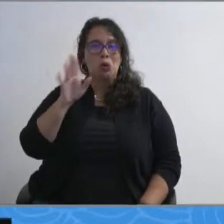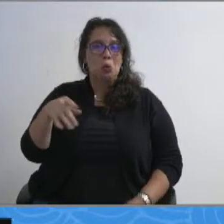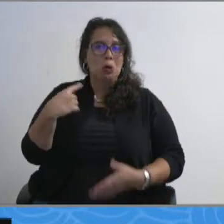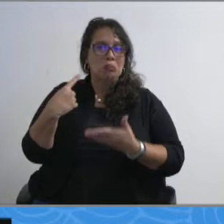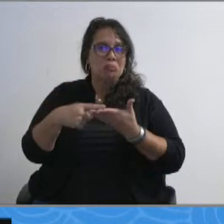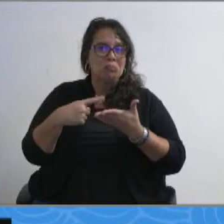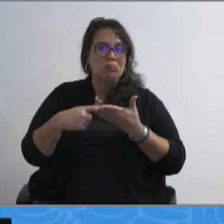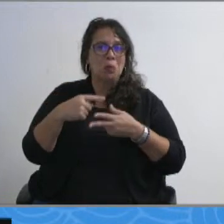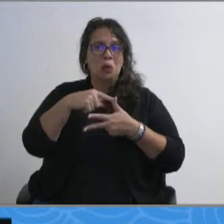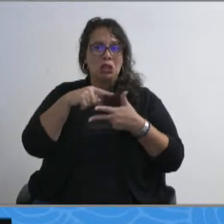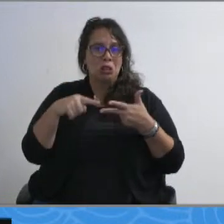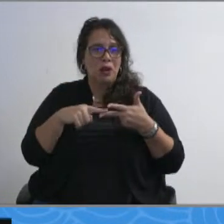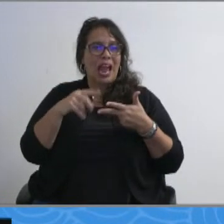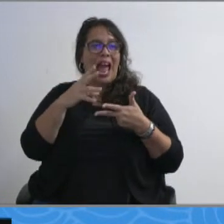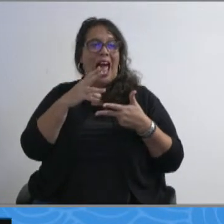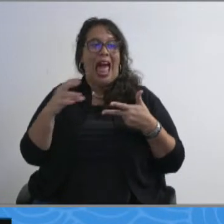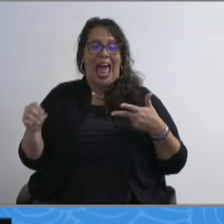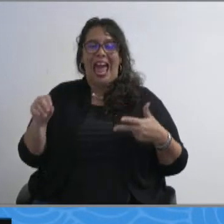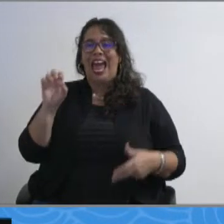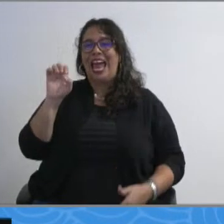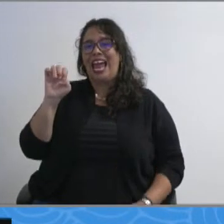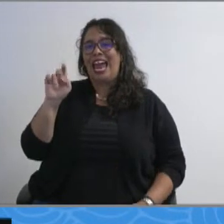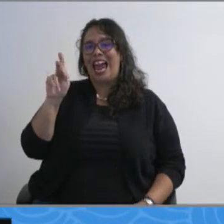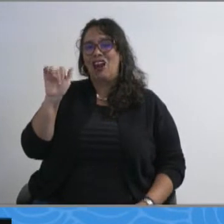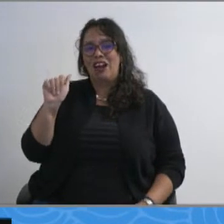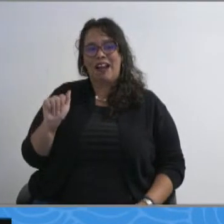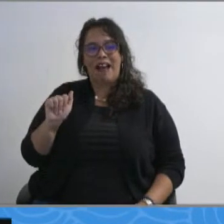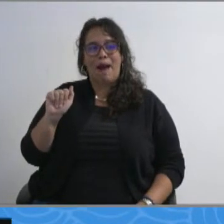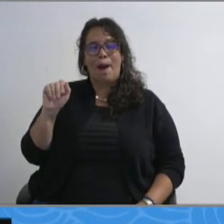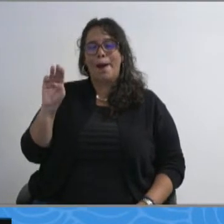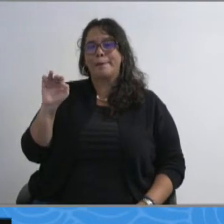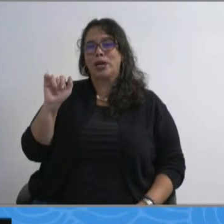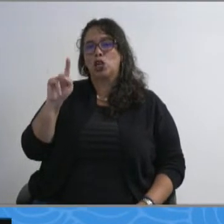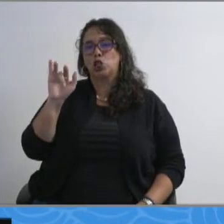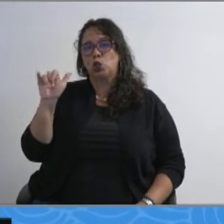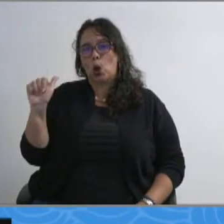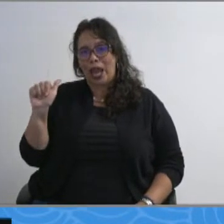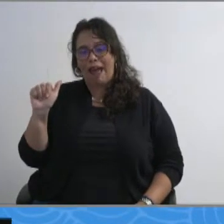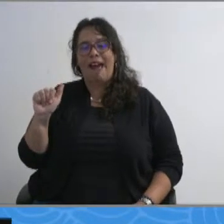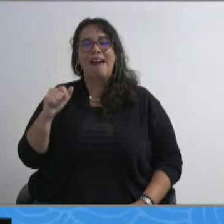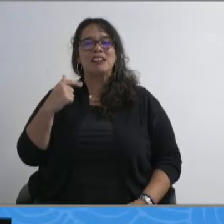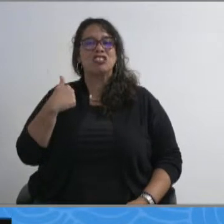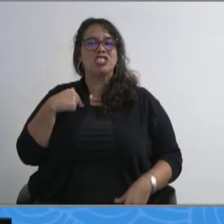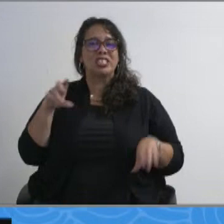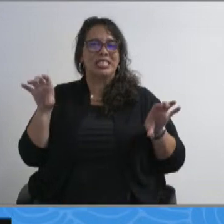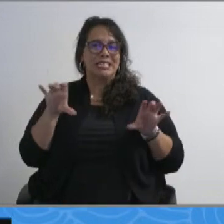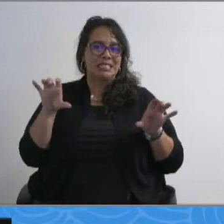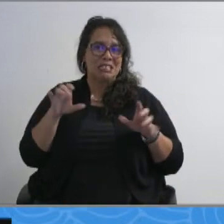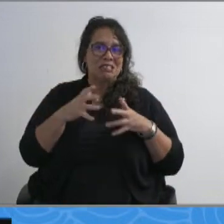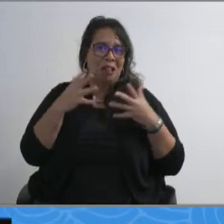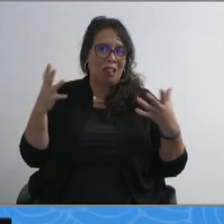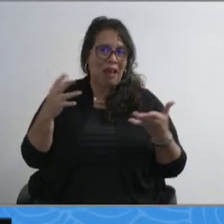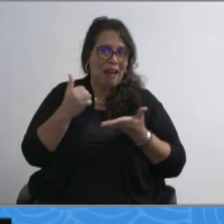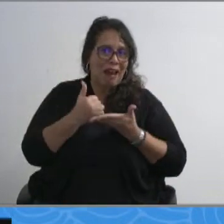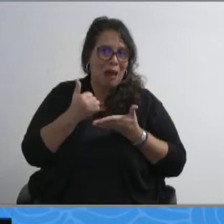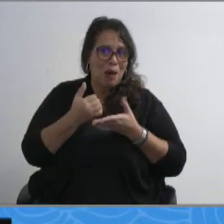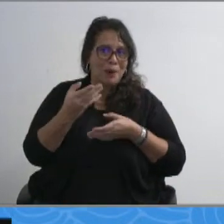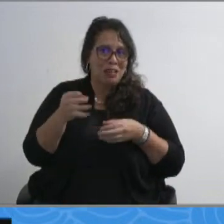And then we also have Erica Montoya in our office. She's kind of our all around help. She does a lot of help for us in our office. So, that's our team here.